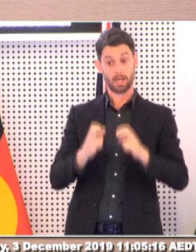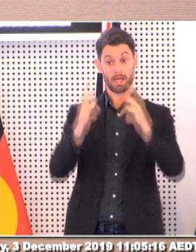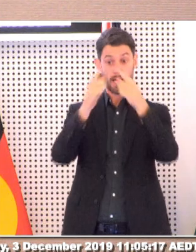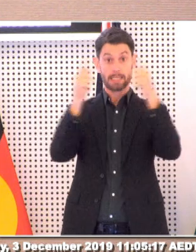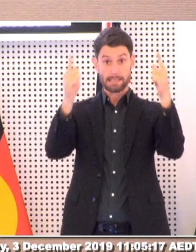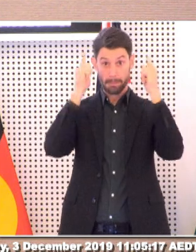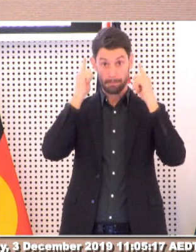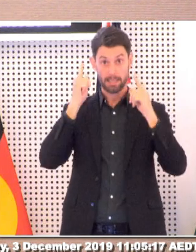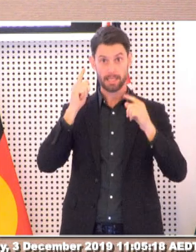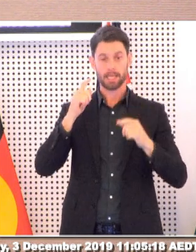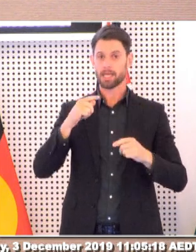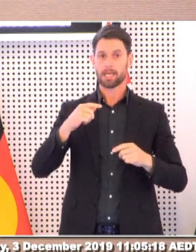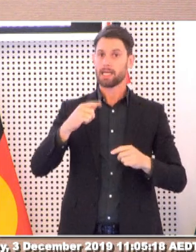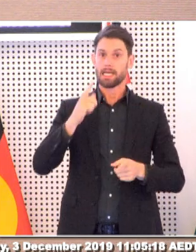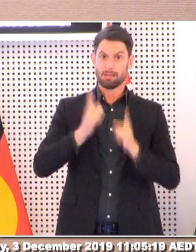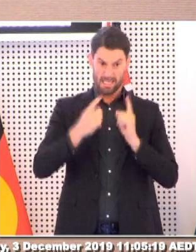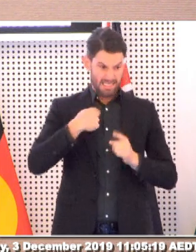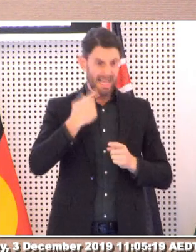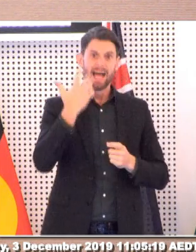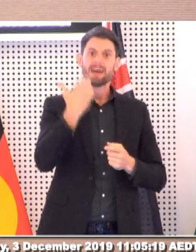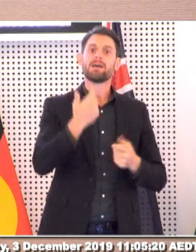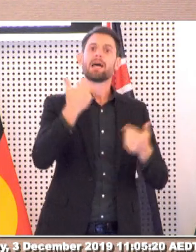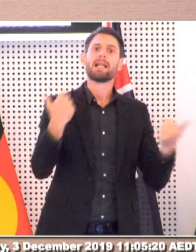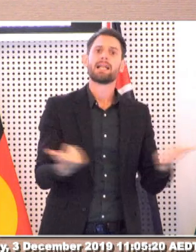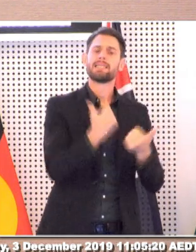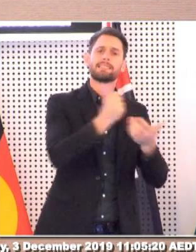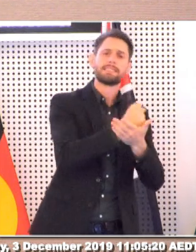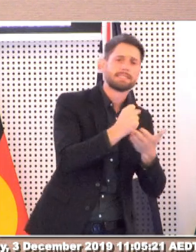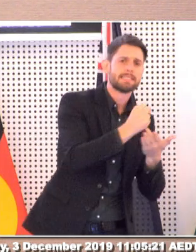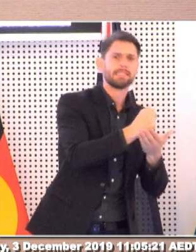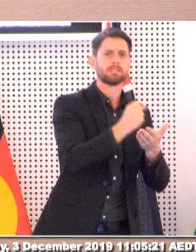around violence against people with disability. Why – sorry to interrupt you. Of course.